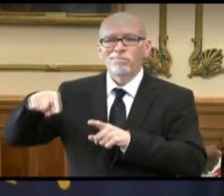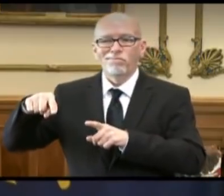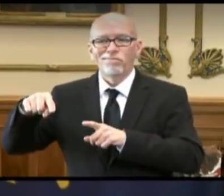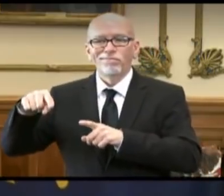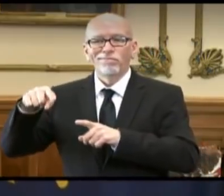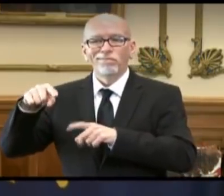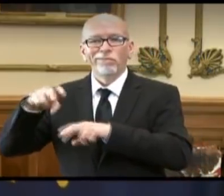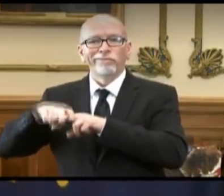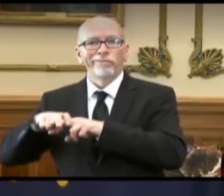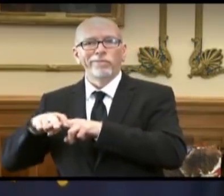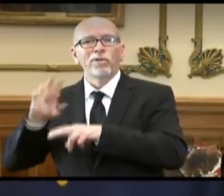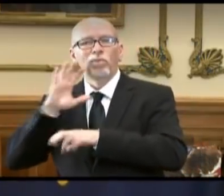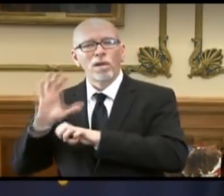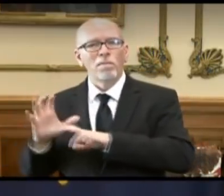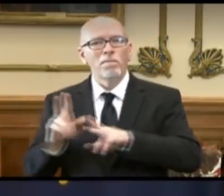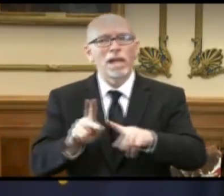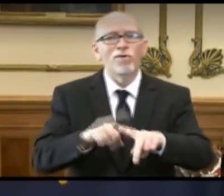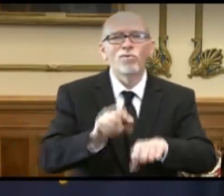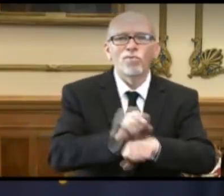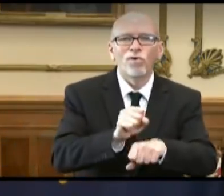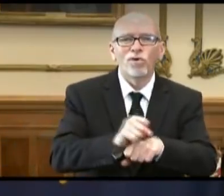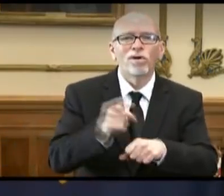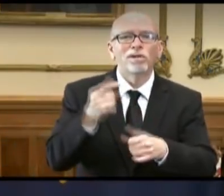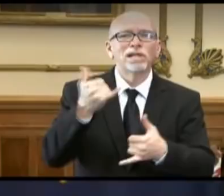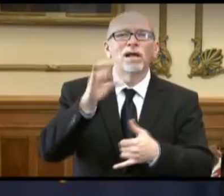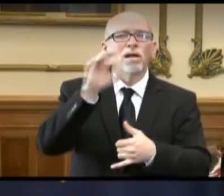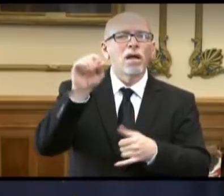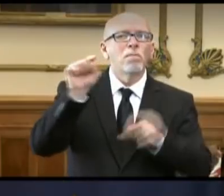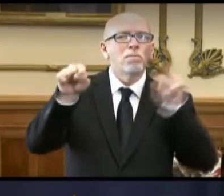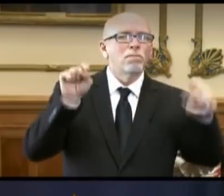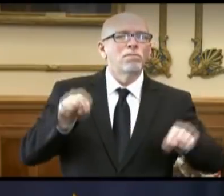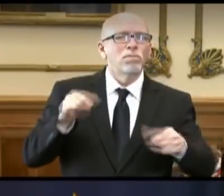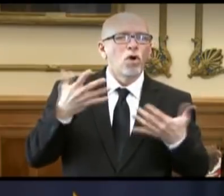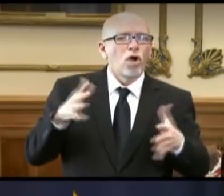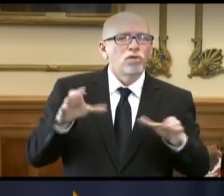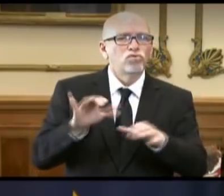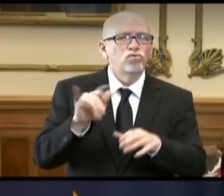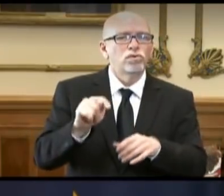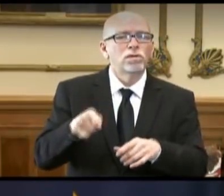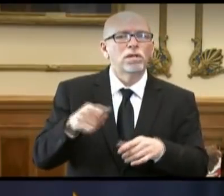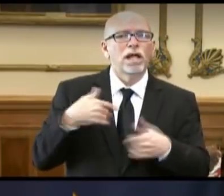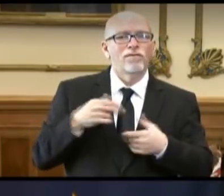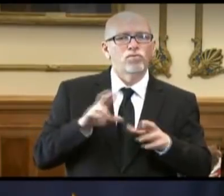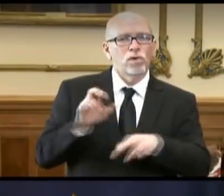THE STATES THAT WILL SEPARATE THEMSELVES FROM THE OTHERS WILL BE THE ONES THAT HAVE MOVING